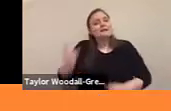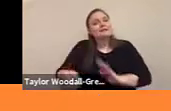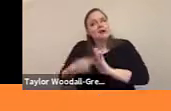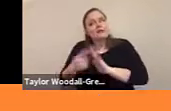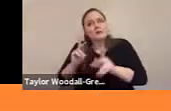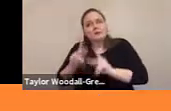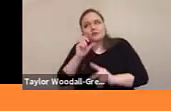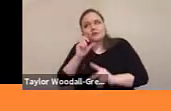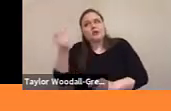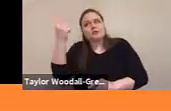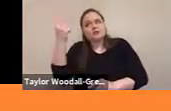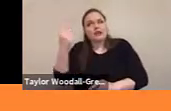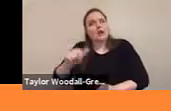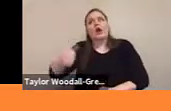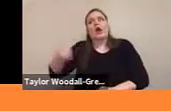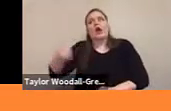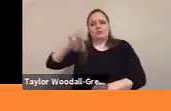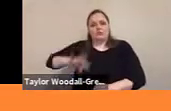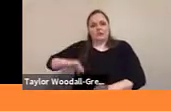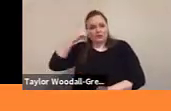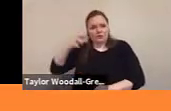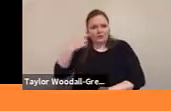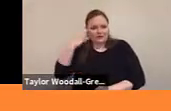The first reason is revenue.